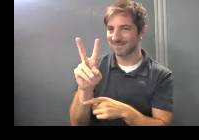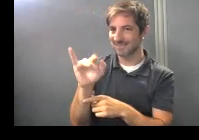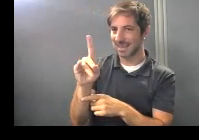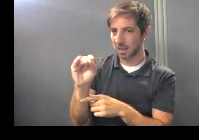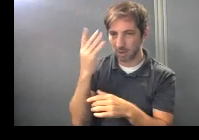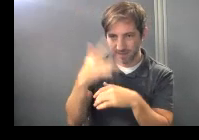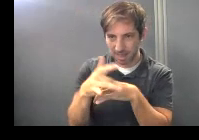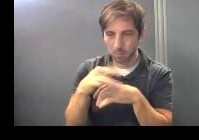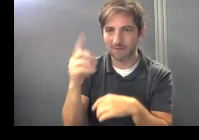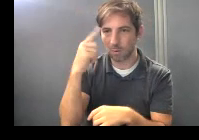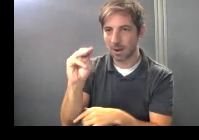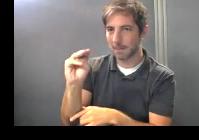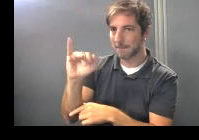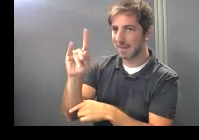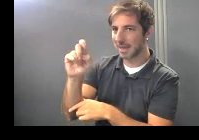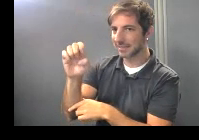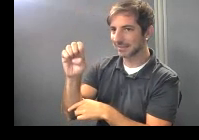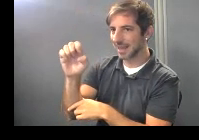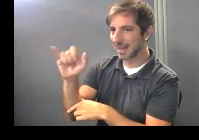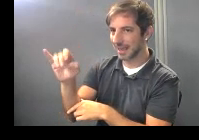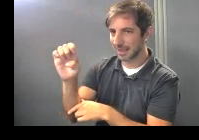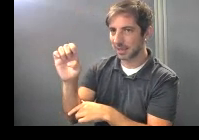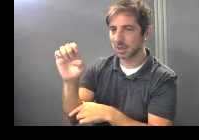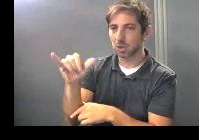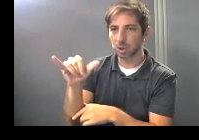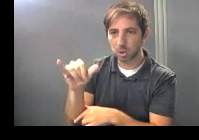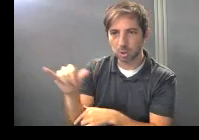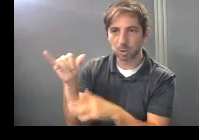TODAY WE'LL USE THE Q&A BOX AS WELL AS THE RAISE YOUR HAND FUNCTION.